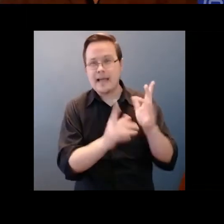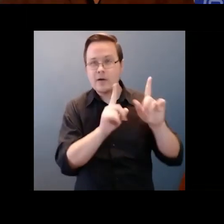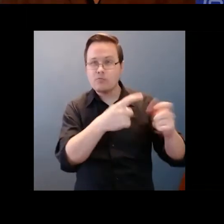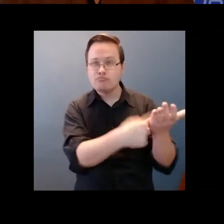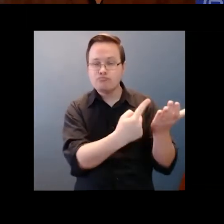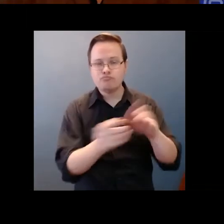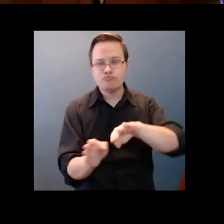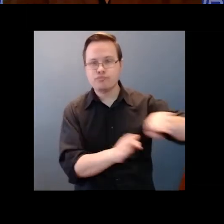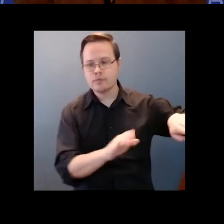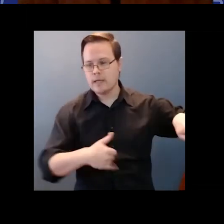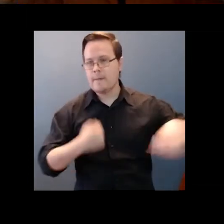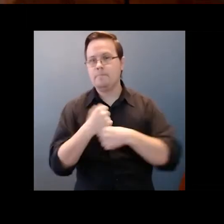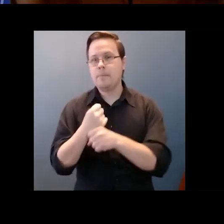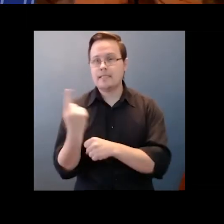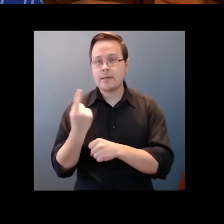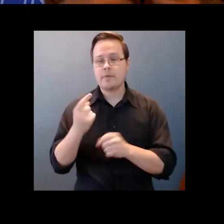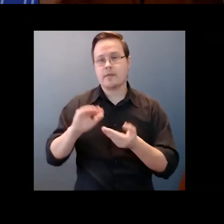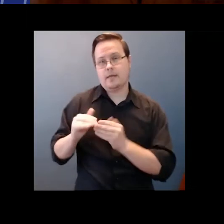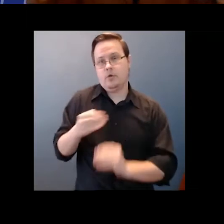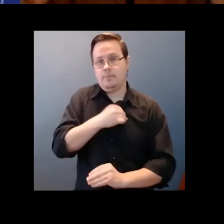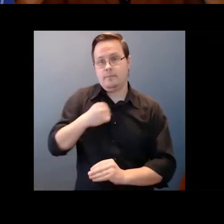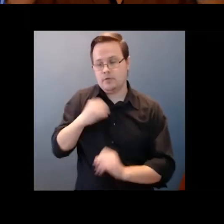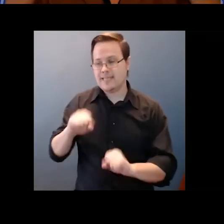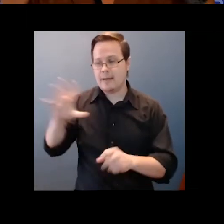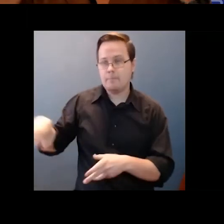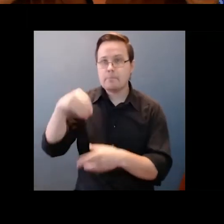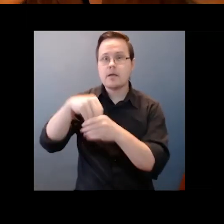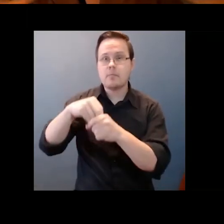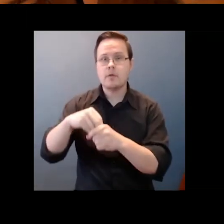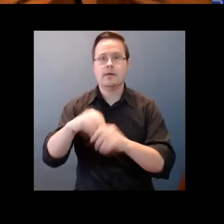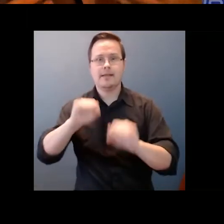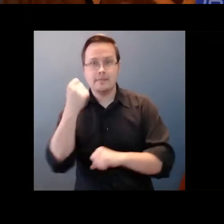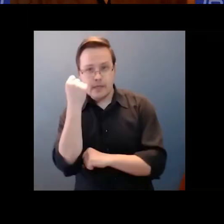community members could get involved and understand and have a legitimate steak